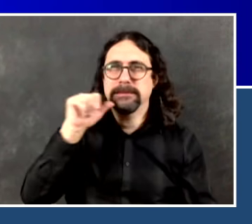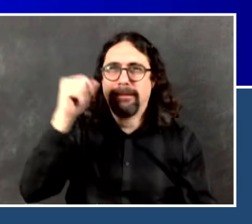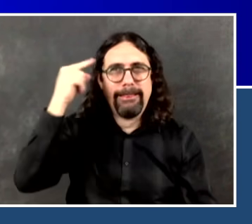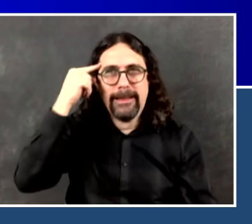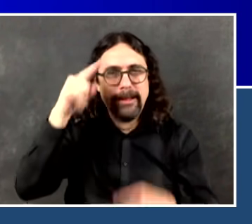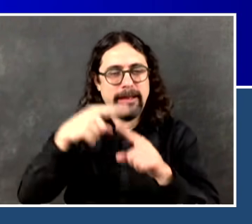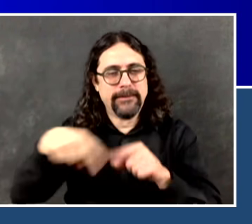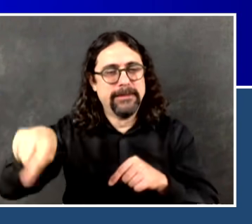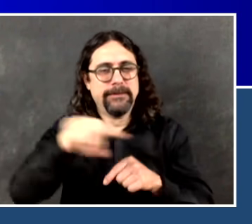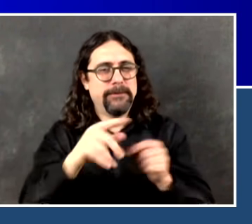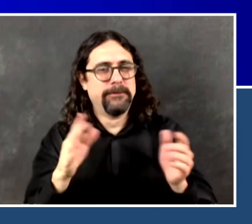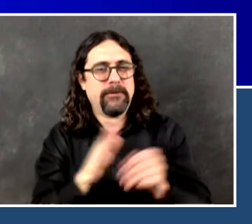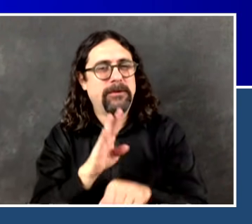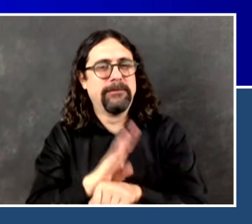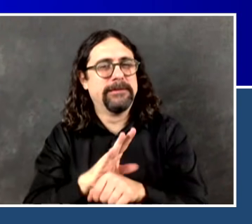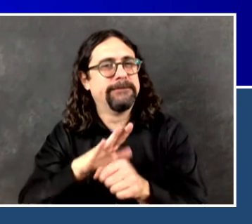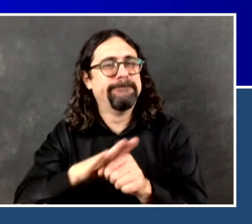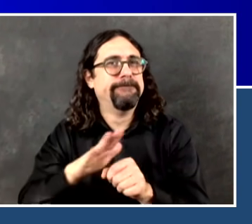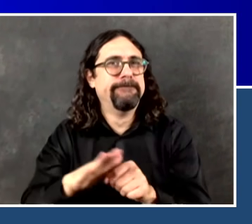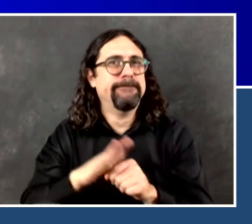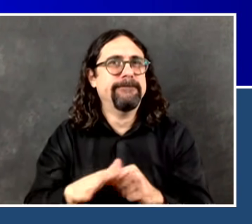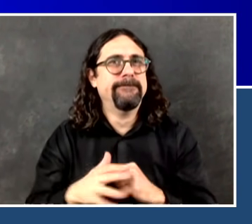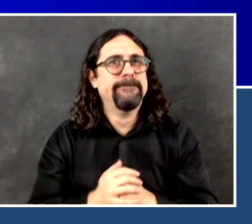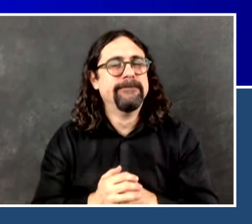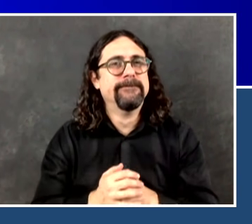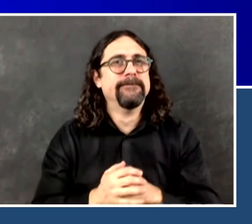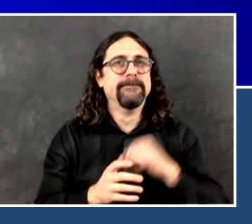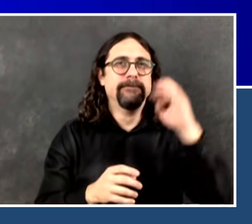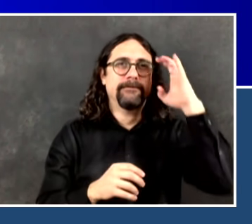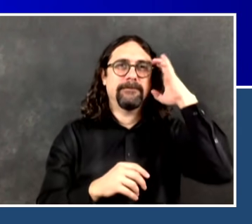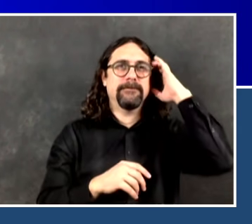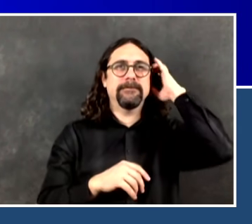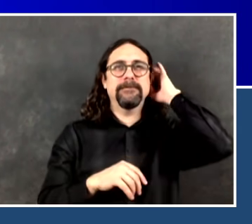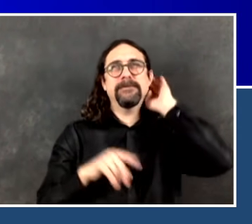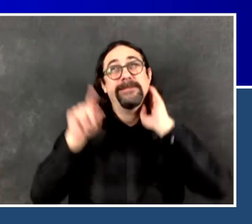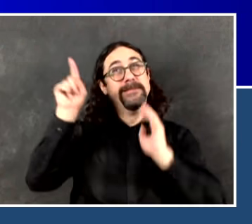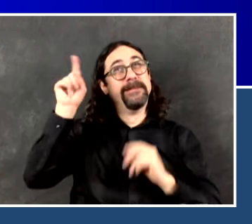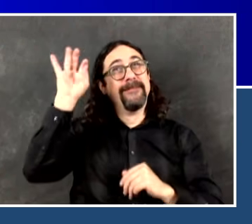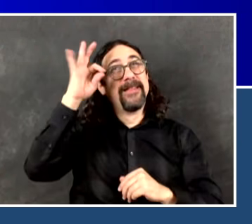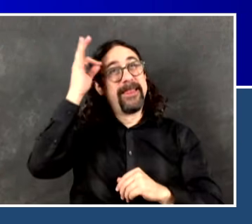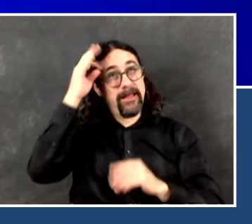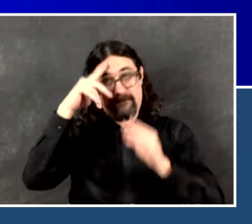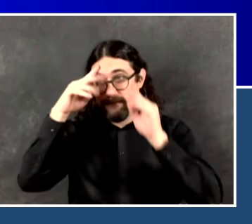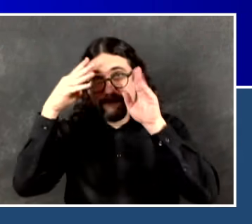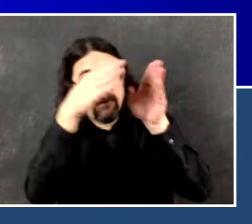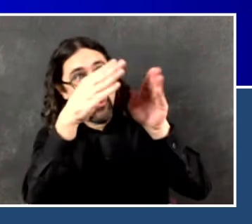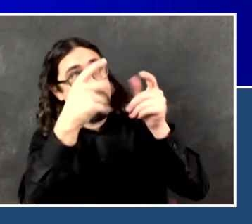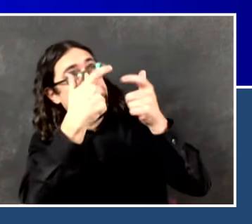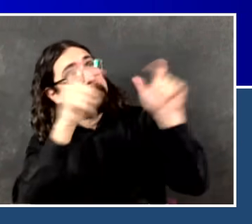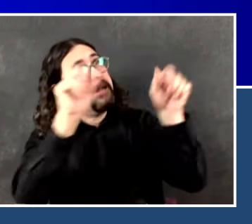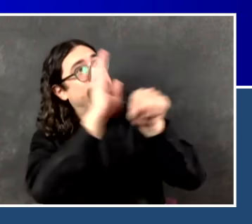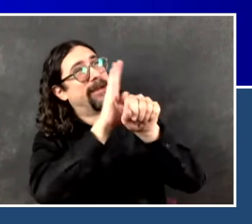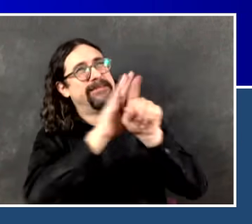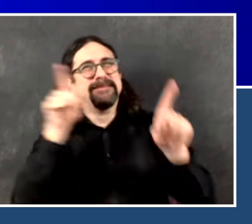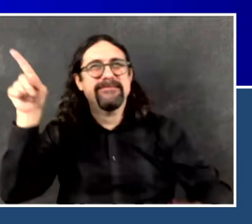IN THIS CASE, THE FOCUS HAS BEEN AROUND.